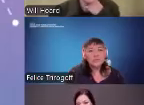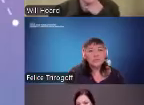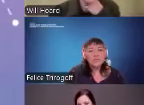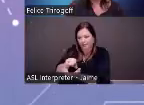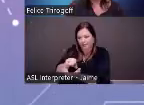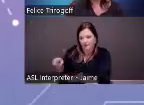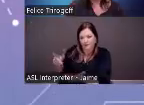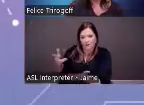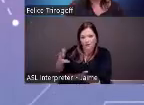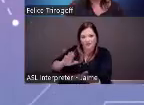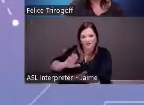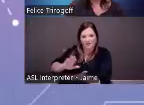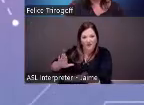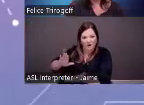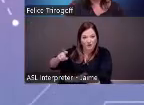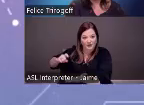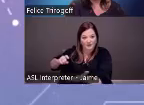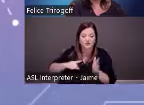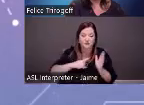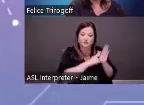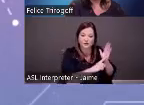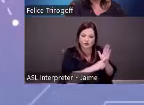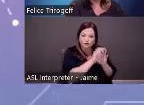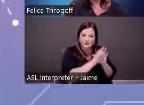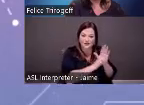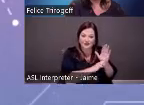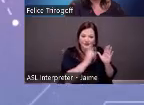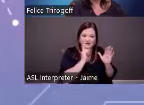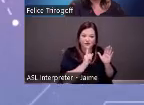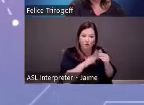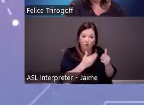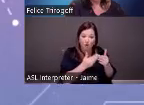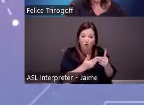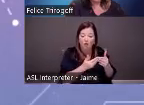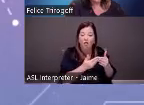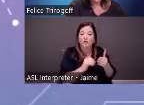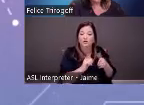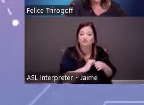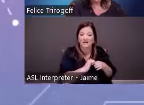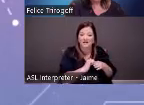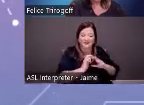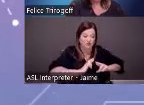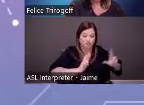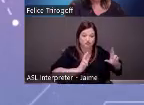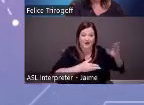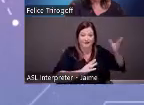So the Research Ethics for All training is ready-made for community research